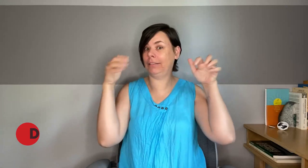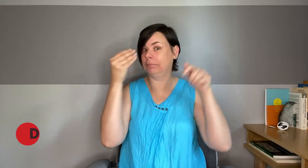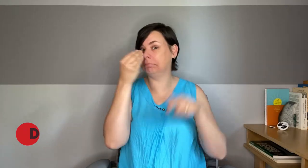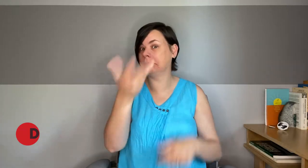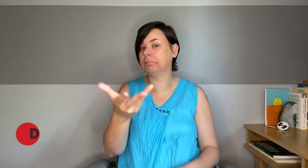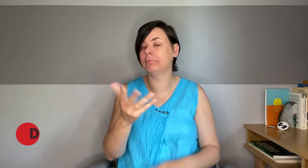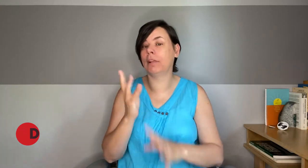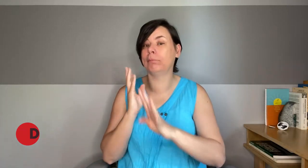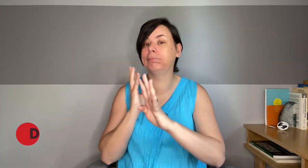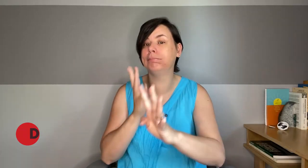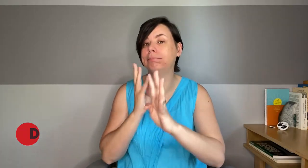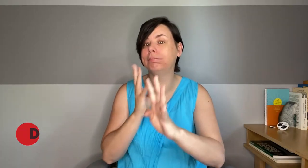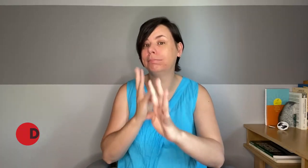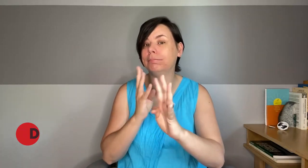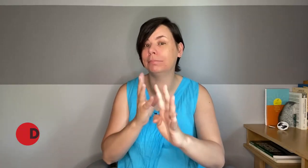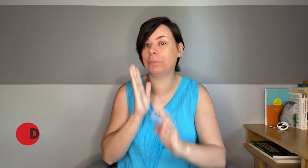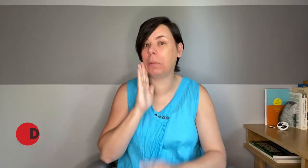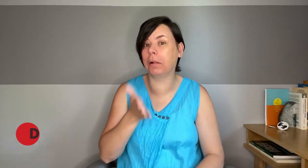will be lots of people!